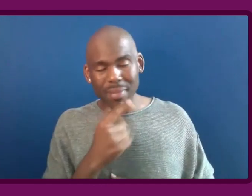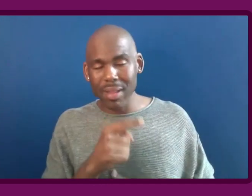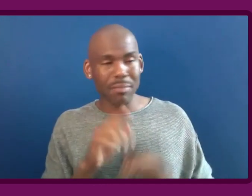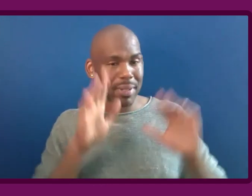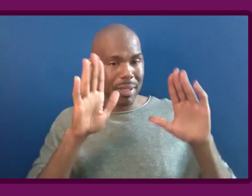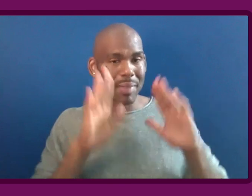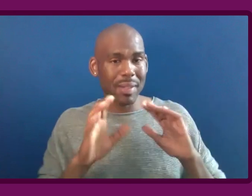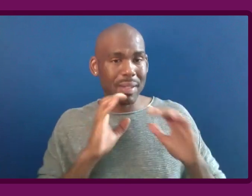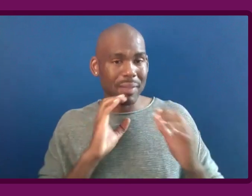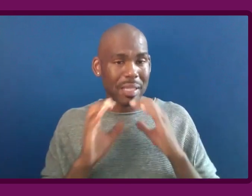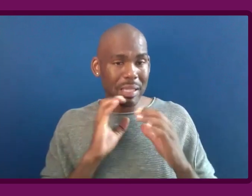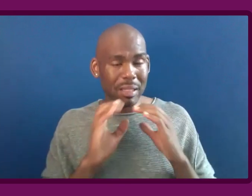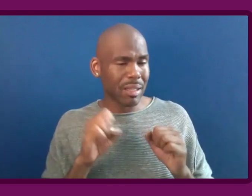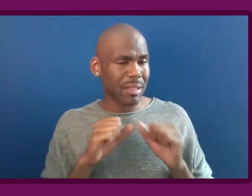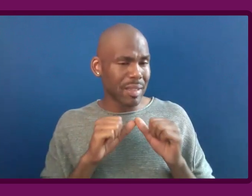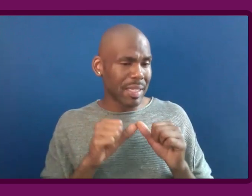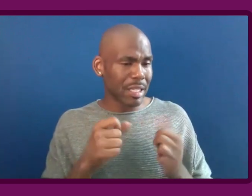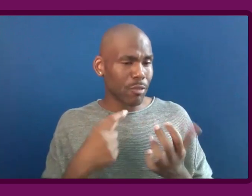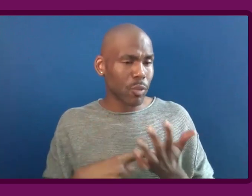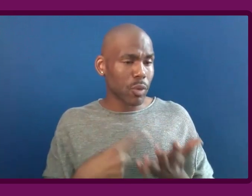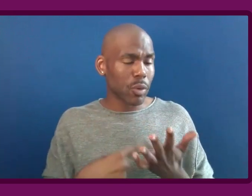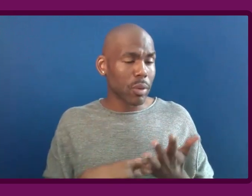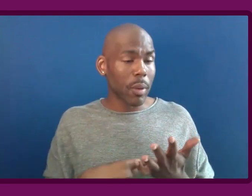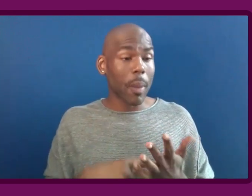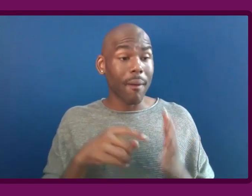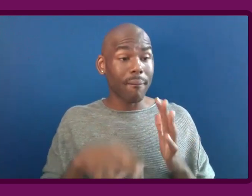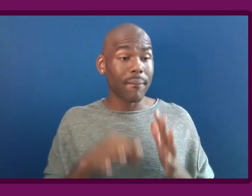maryangel_grg at Instagram. Ashley Inkumsah: